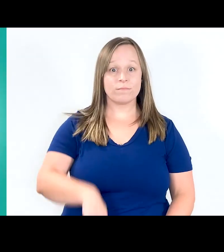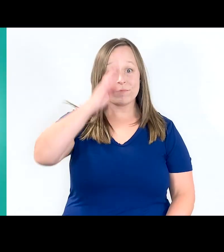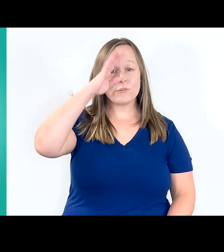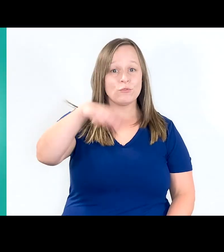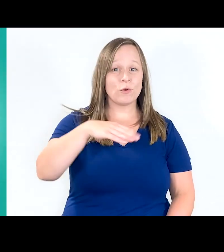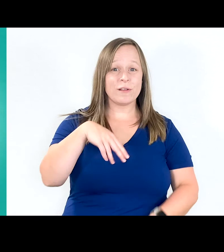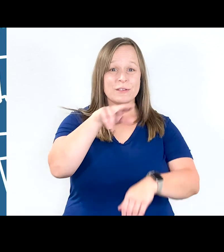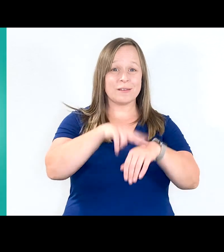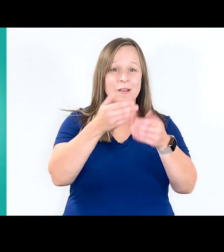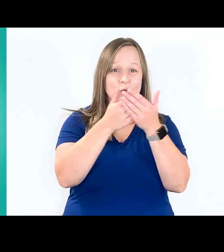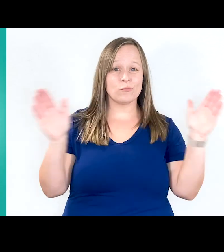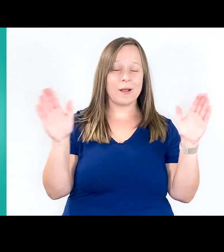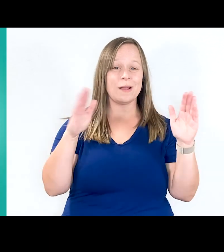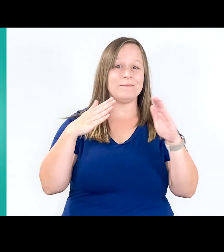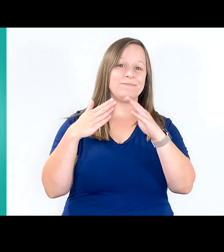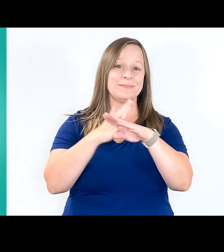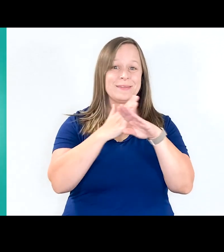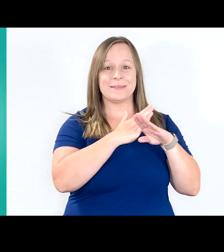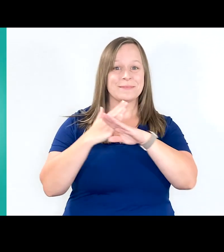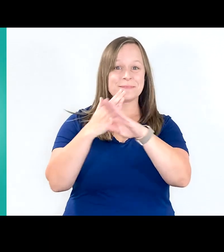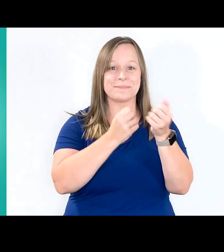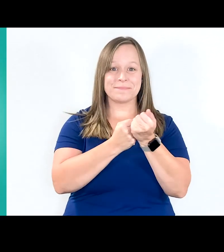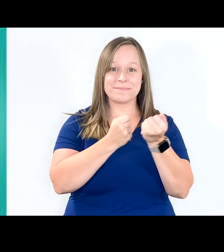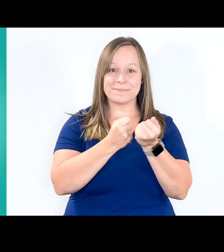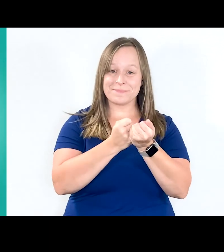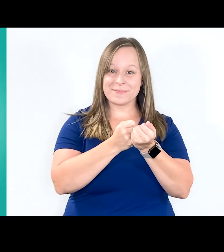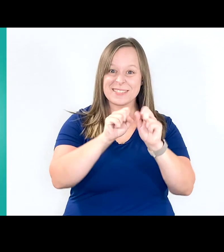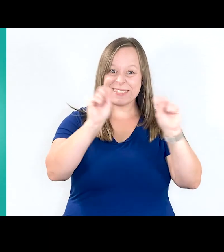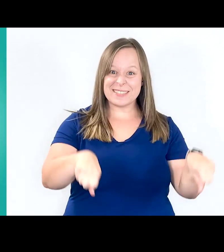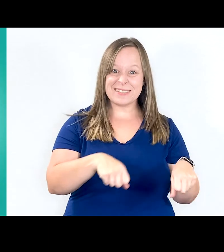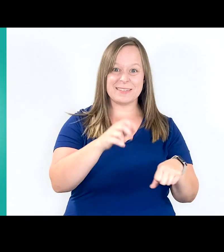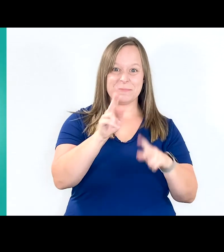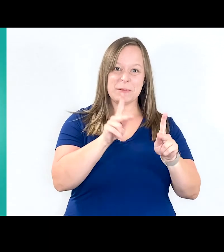[Narrator] Did you know there is a nationwide advocacy system to protect people with disabilities